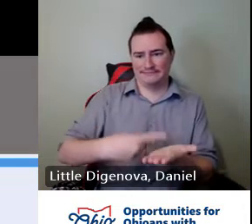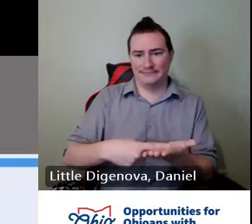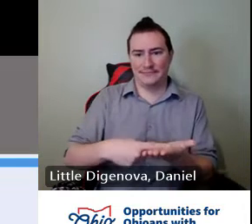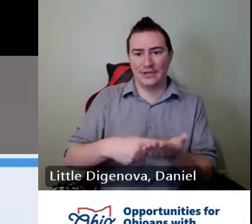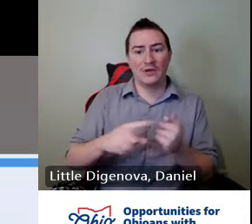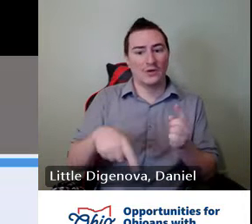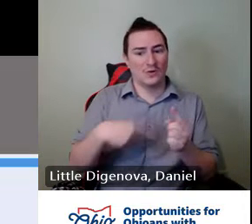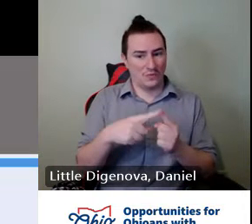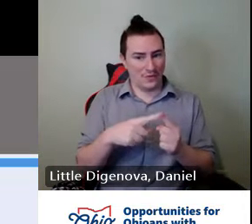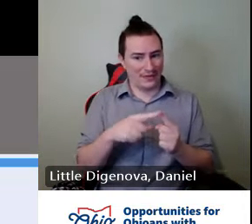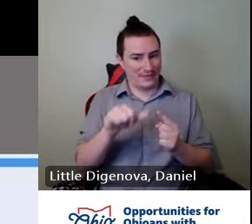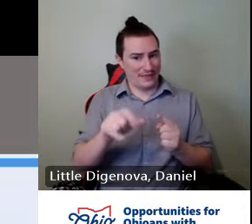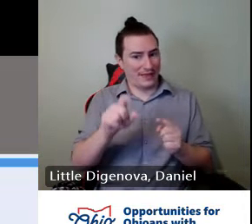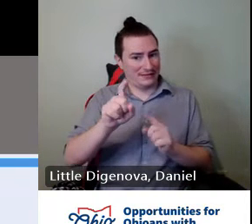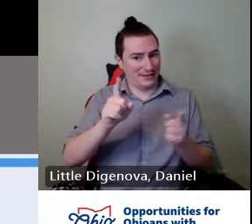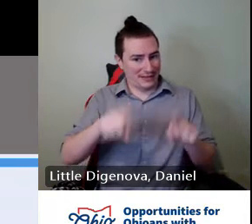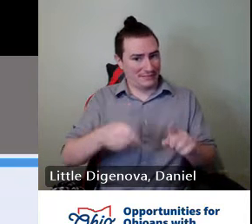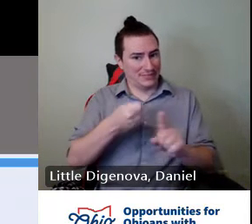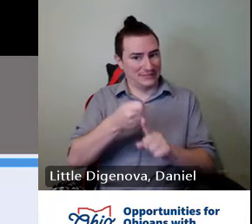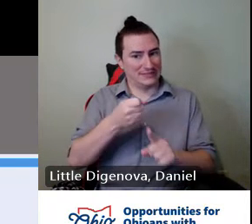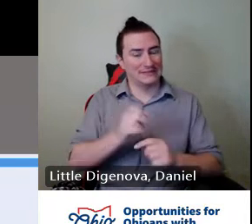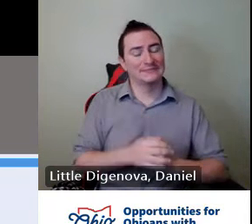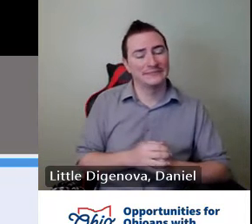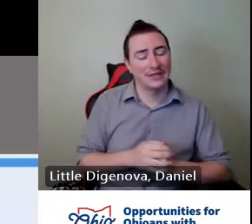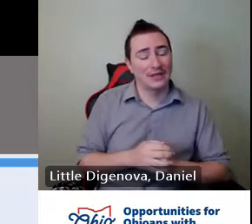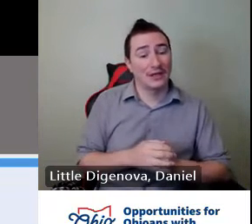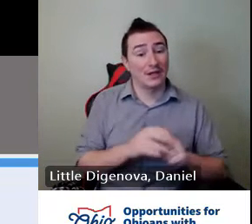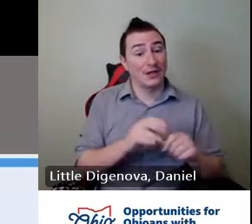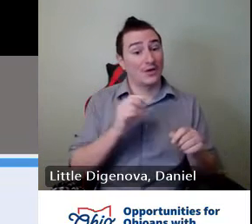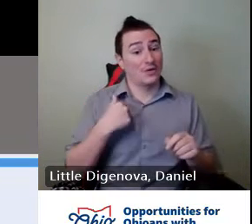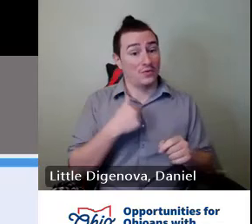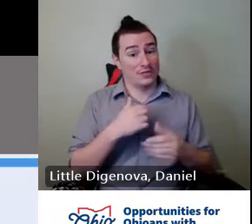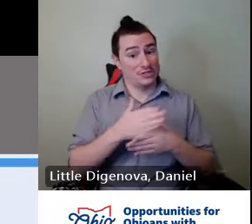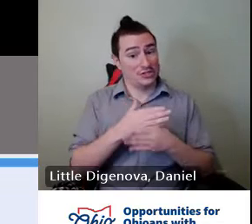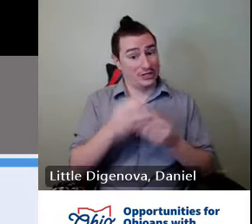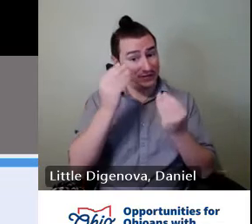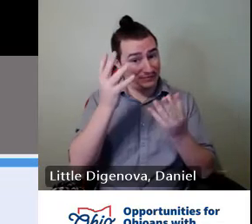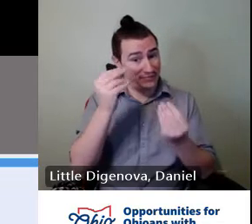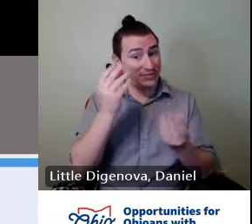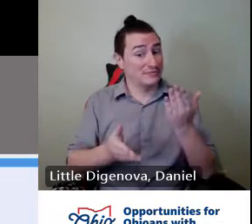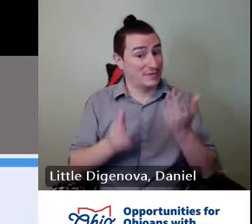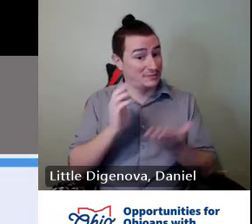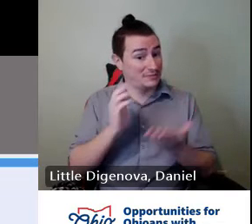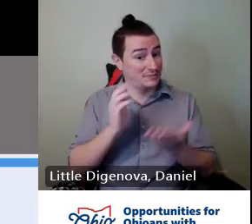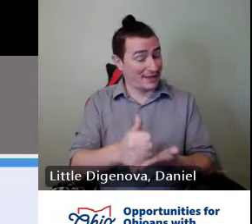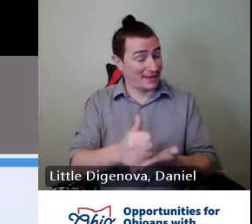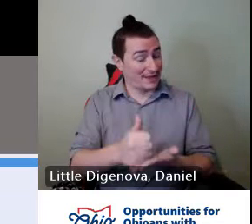these examples, we will also share information that may be helpful to employers when they are providing accommodations.